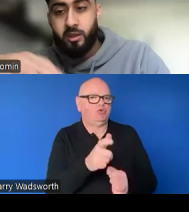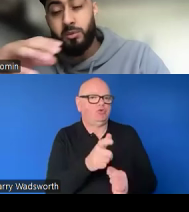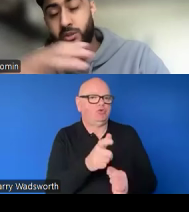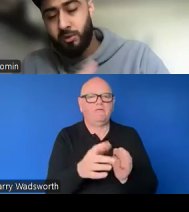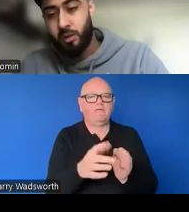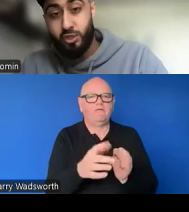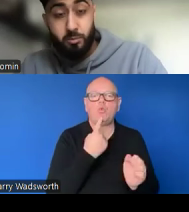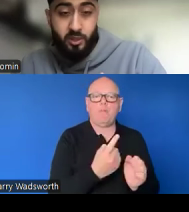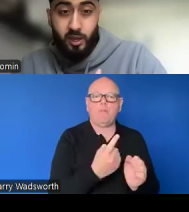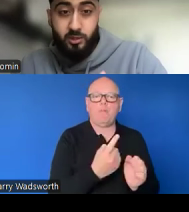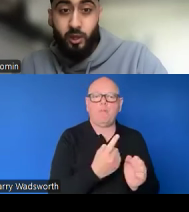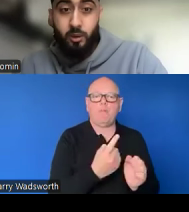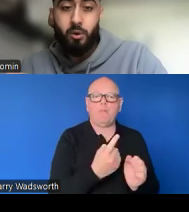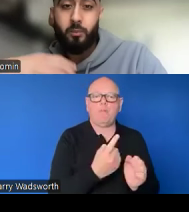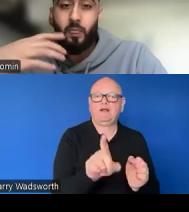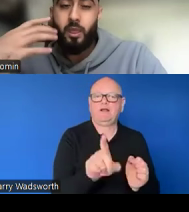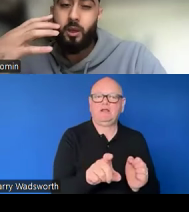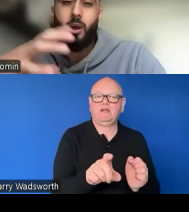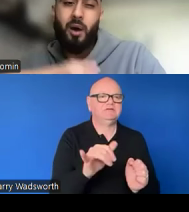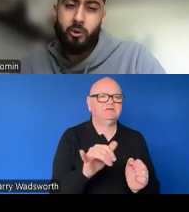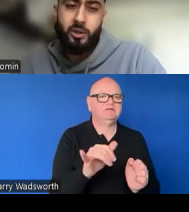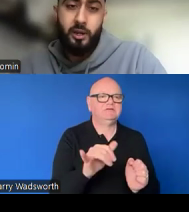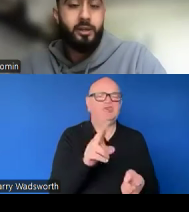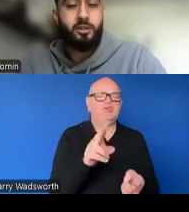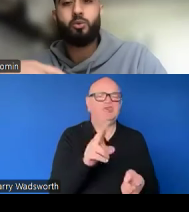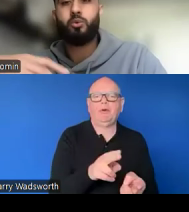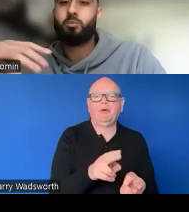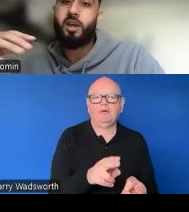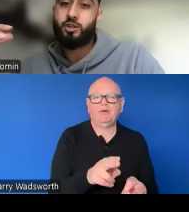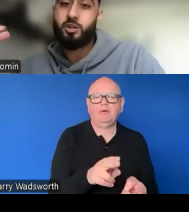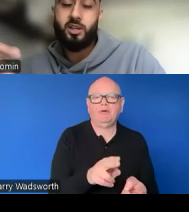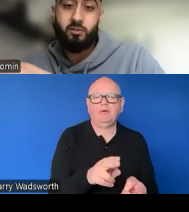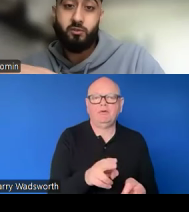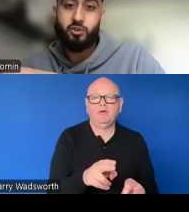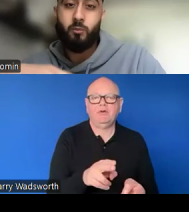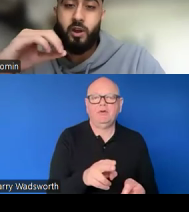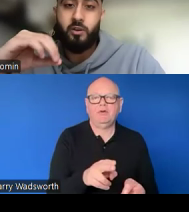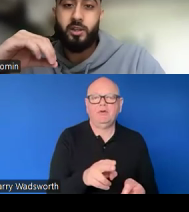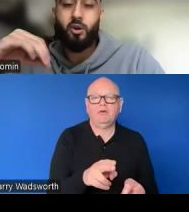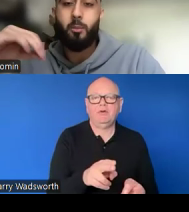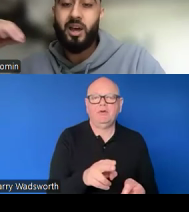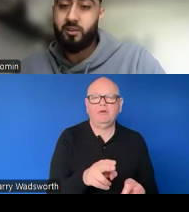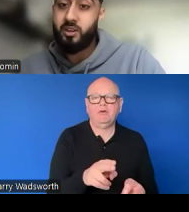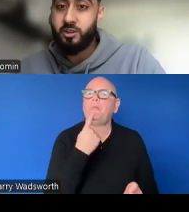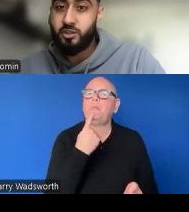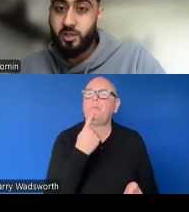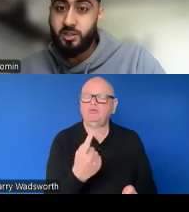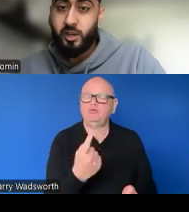can be sometimes cheaper than that as well, but a pound a click to potentially even for some very competitive industries